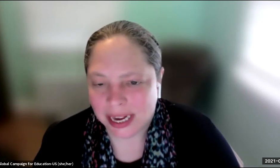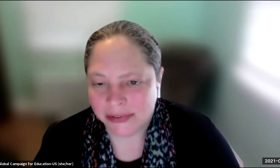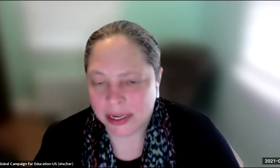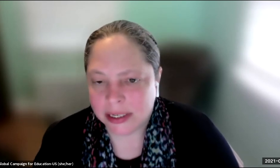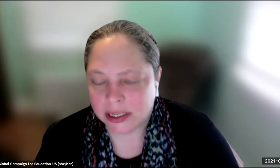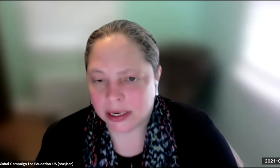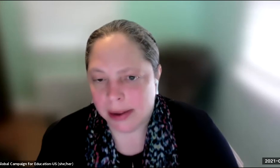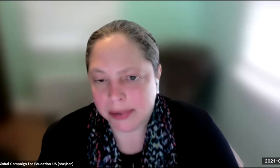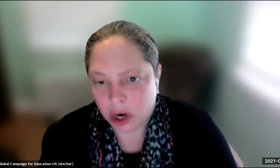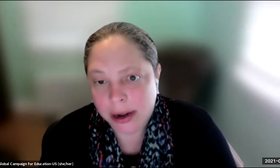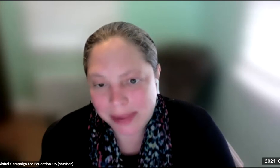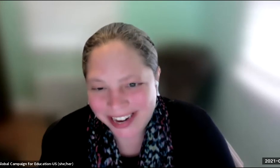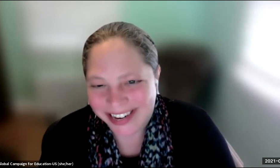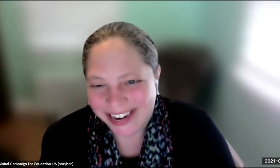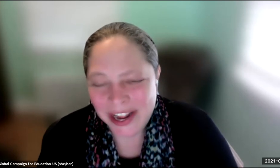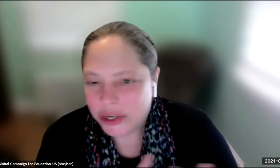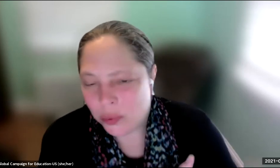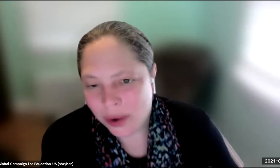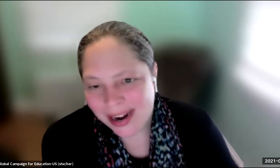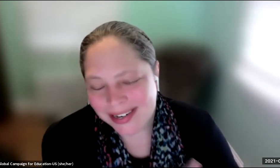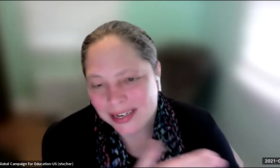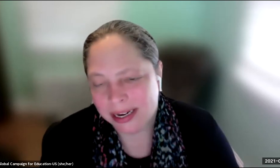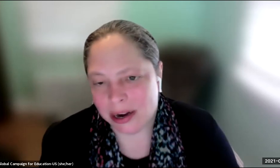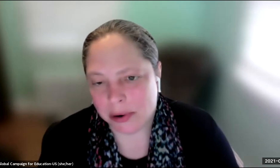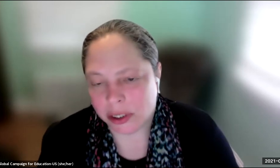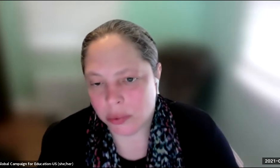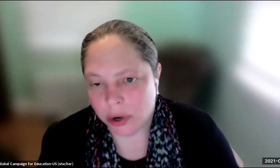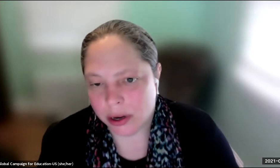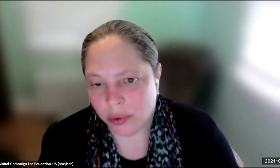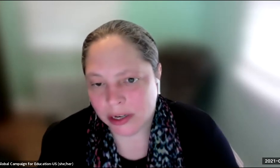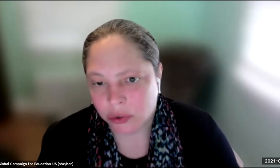young people. For all children. For all learners.